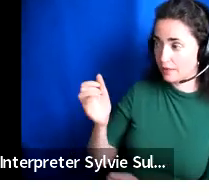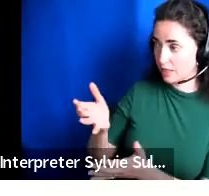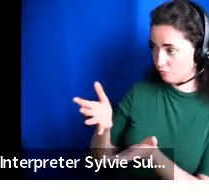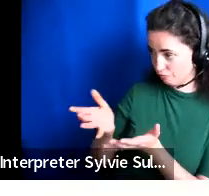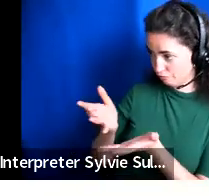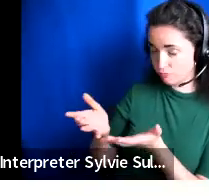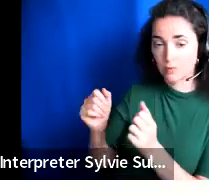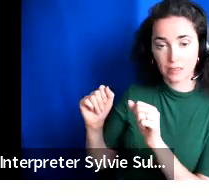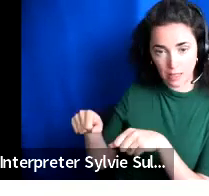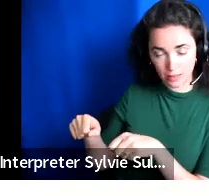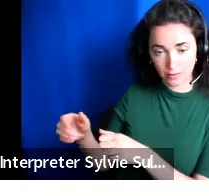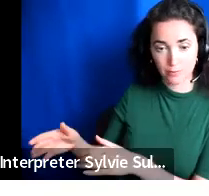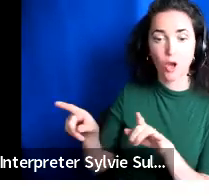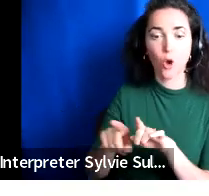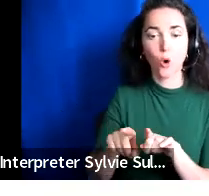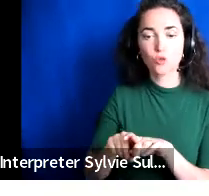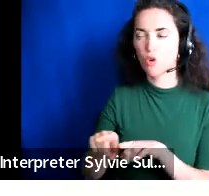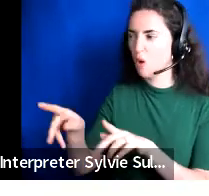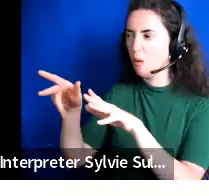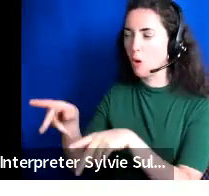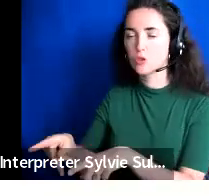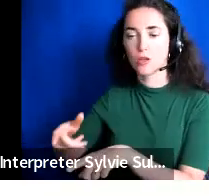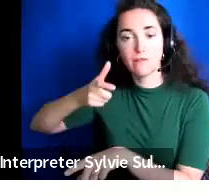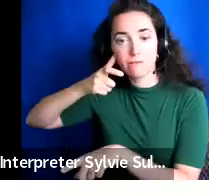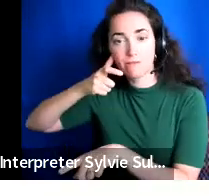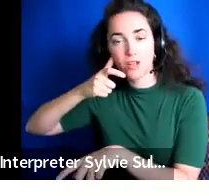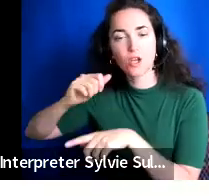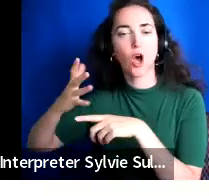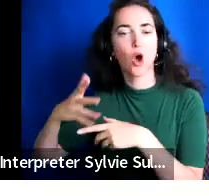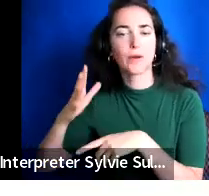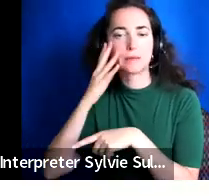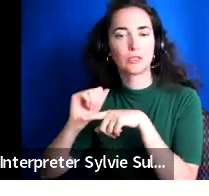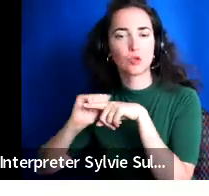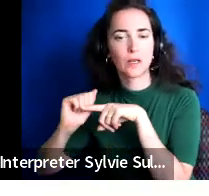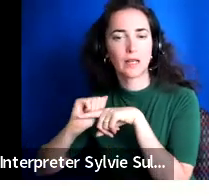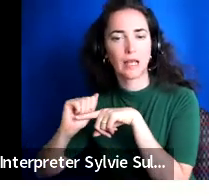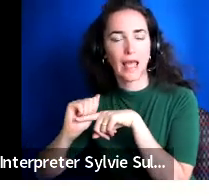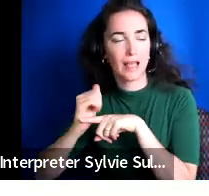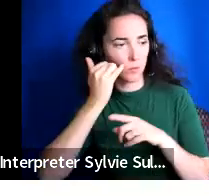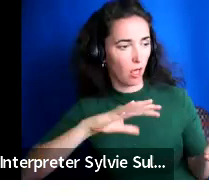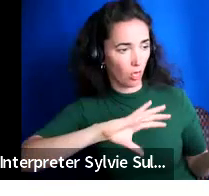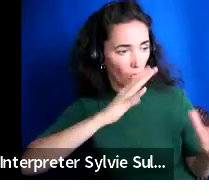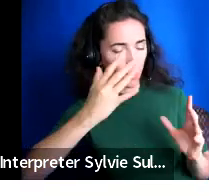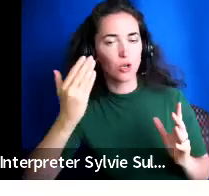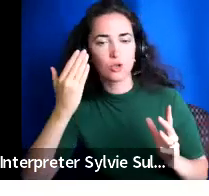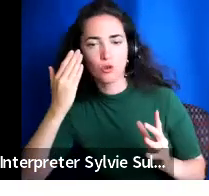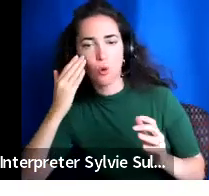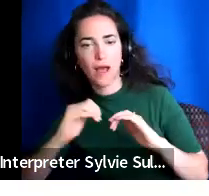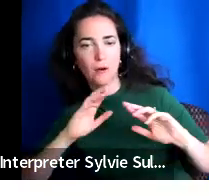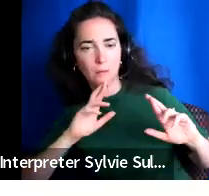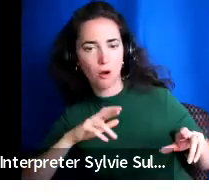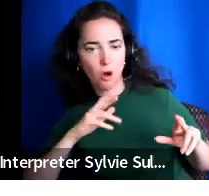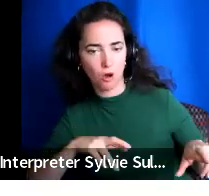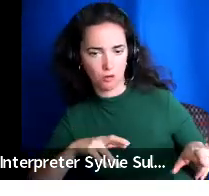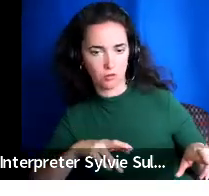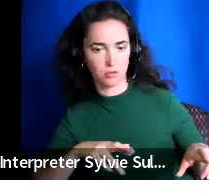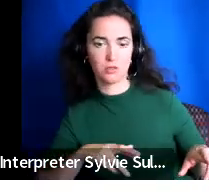But there is someone on that phone who is trained to respond and respond to a crisis, and that those individuals also have a place to go, if necessary.